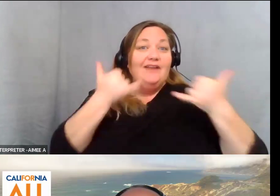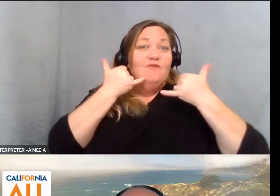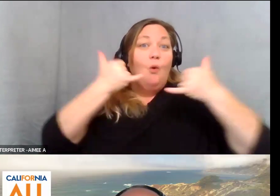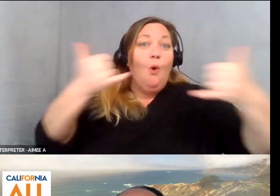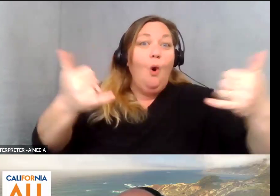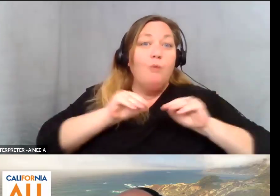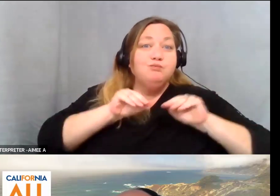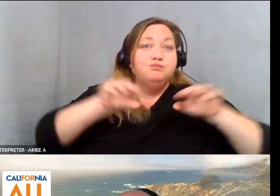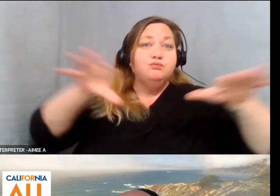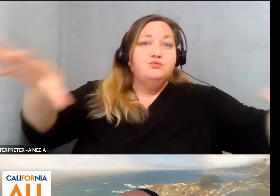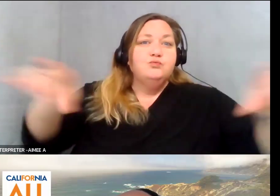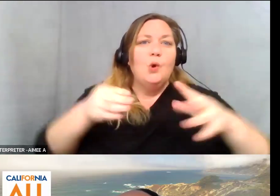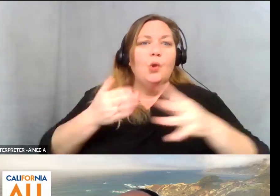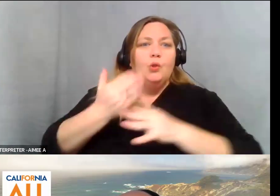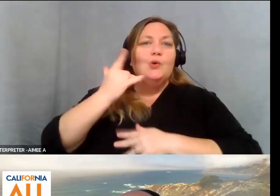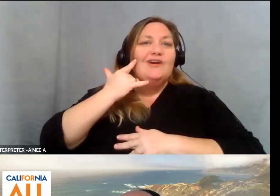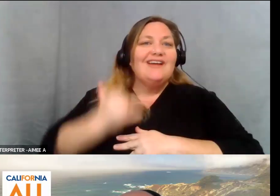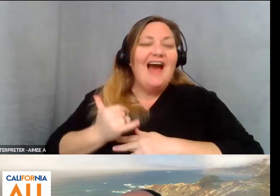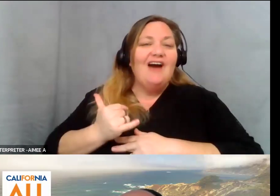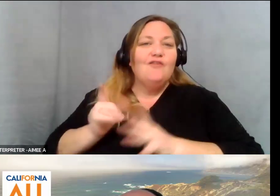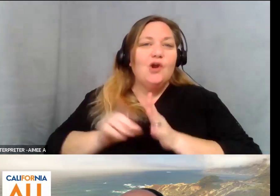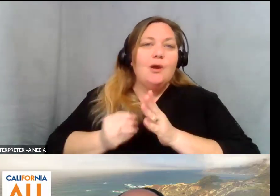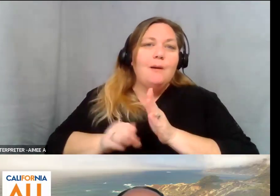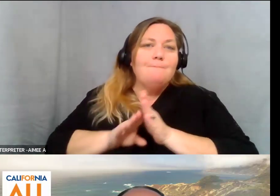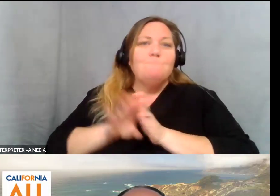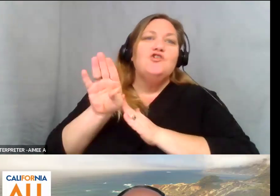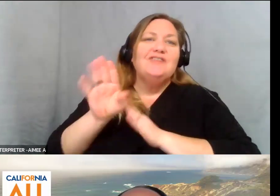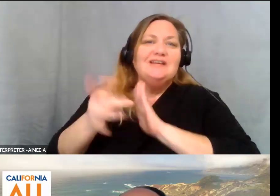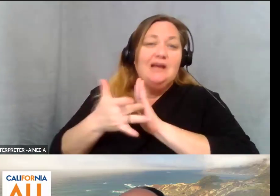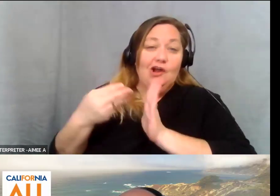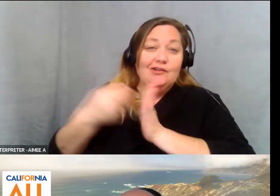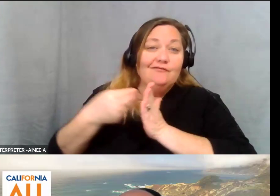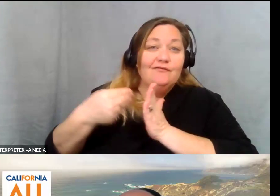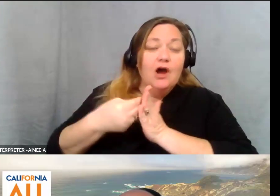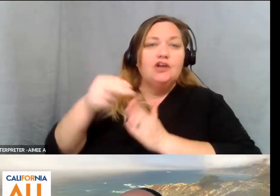was conducted through the California Emerging Technology Fund and USC, and a bridge school,